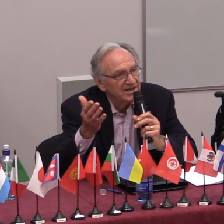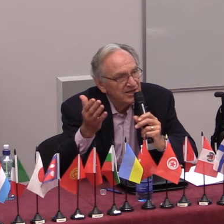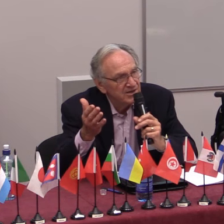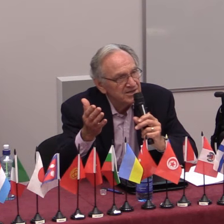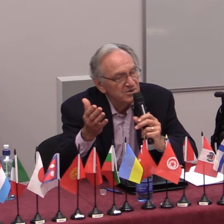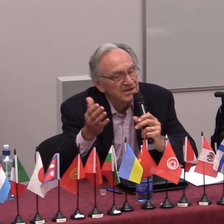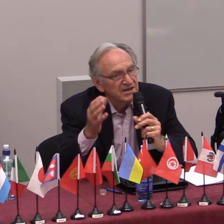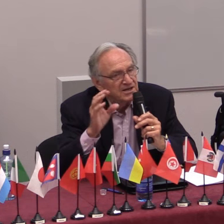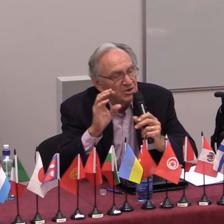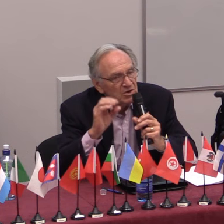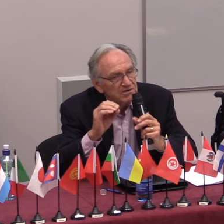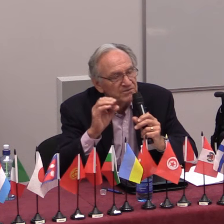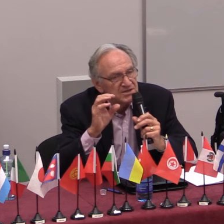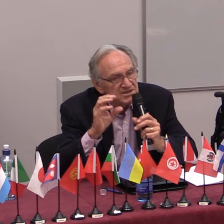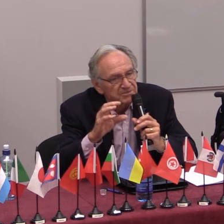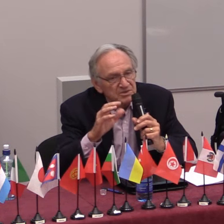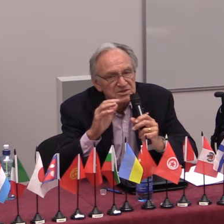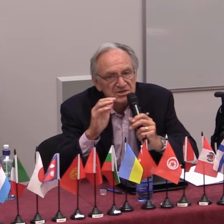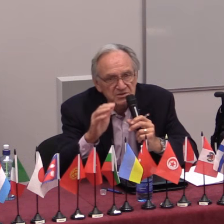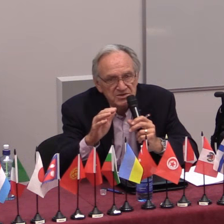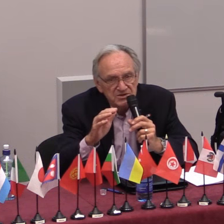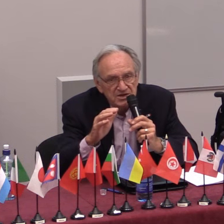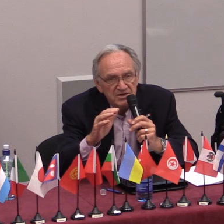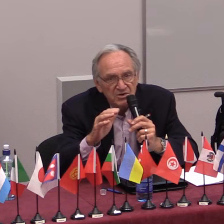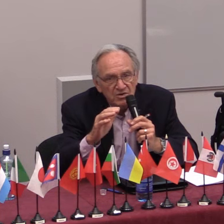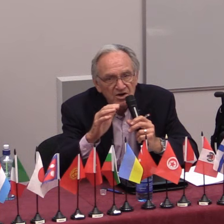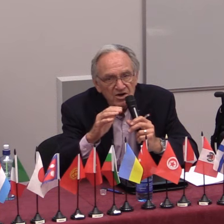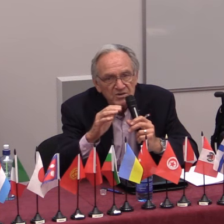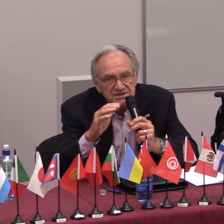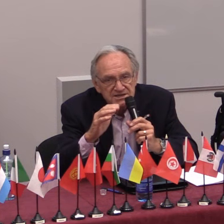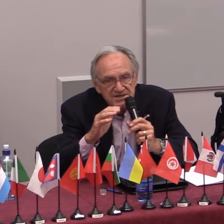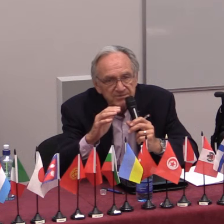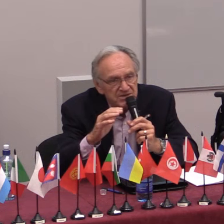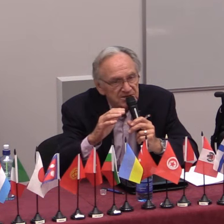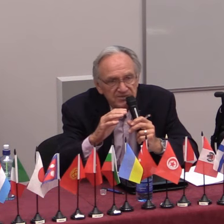I tell you that story, look for the simple solutions, don't always accept that something